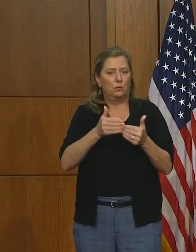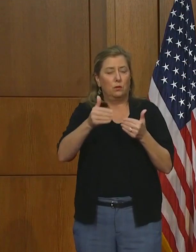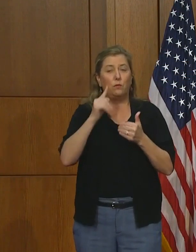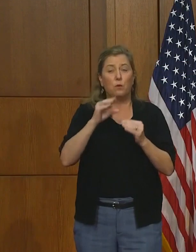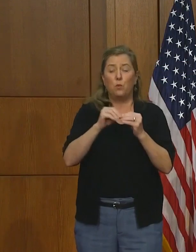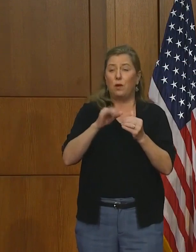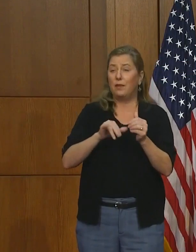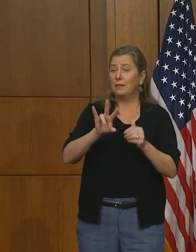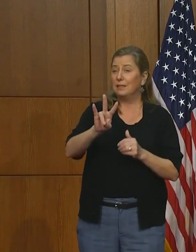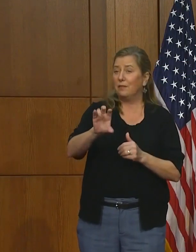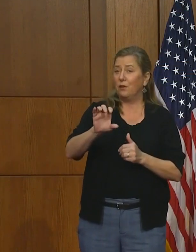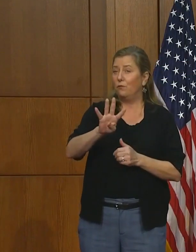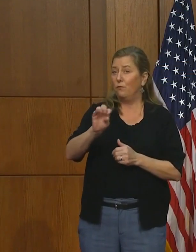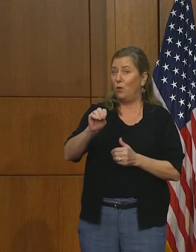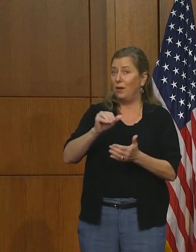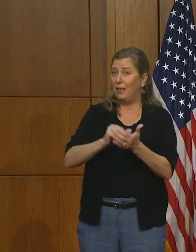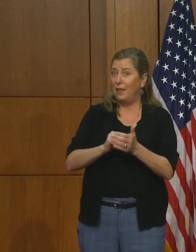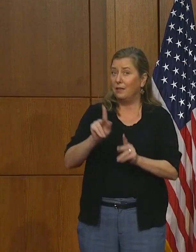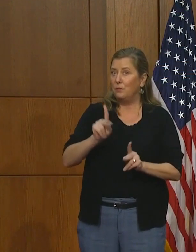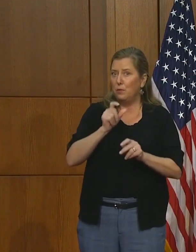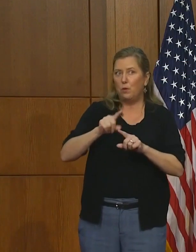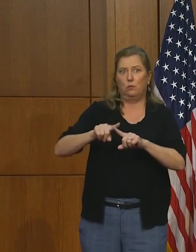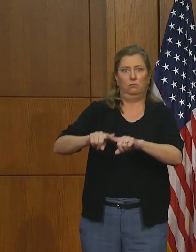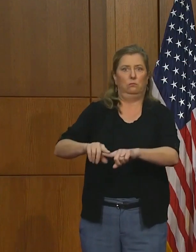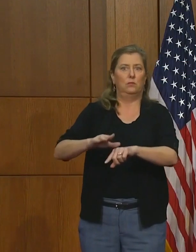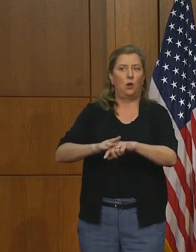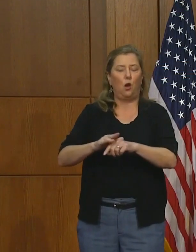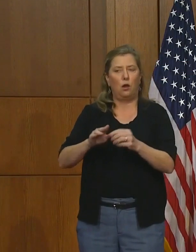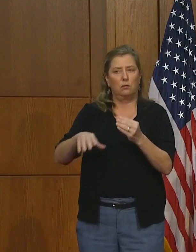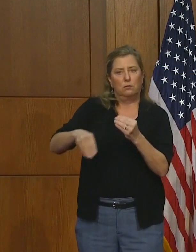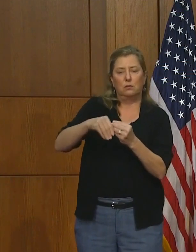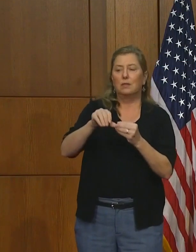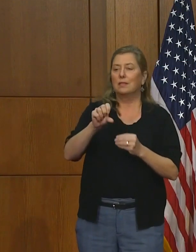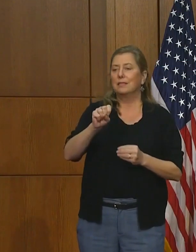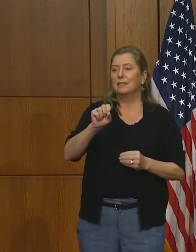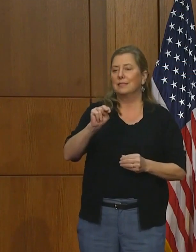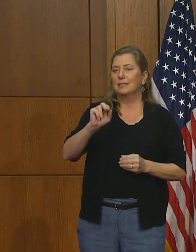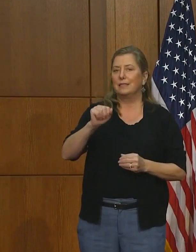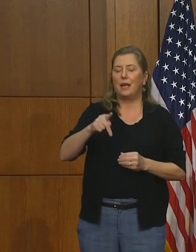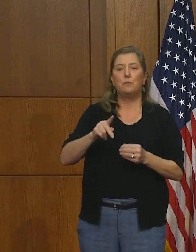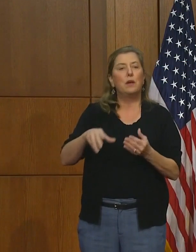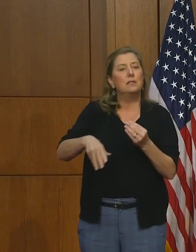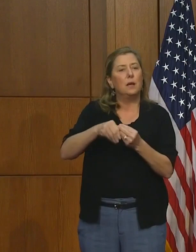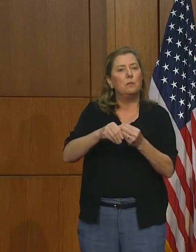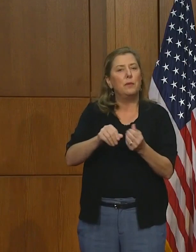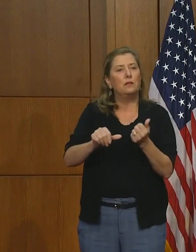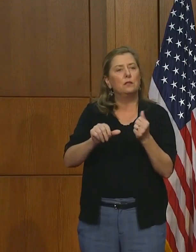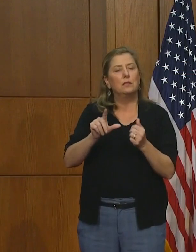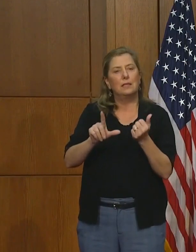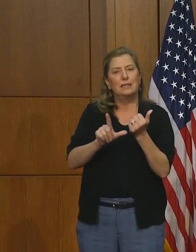IMPORTANT STEP FORWARD FOR THE MORE THAN SEVEN HUNDRED AND FORTY THOUSAND VIRGINIANS WHO